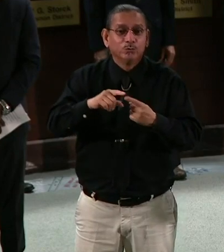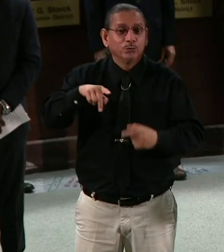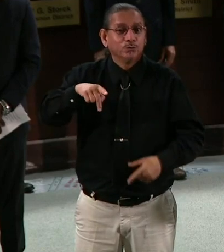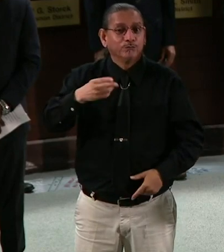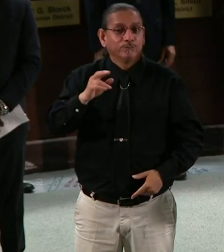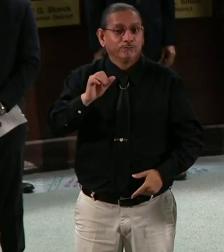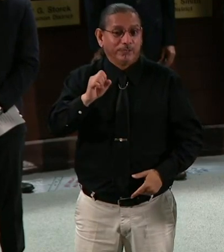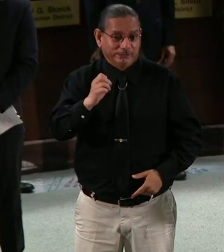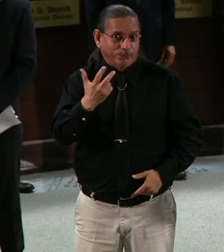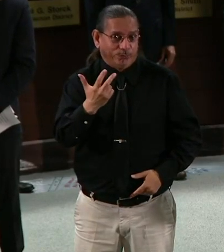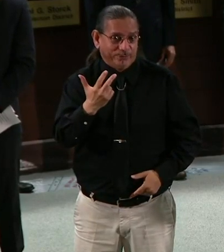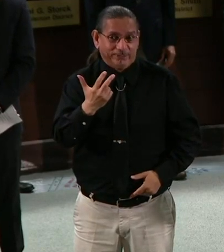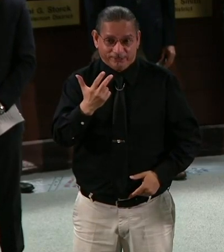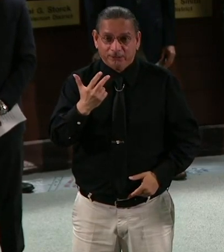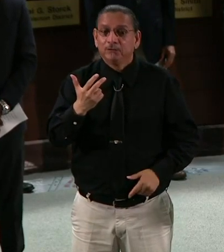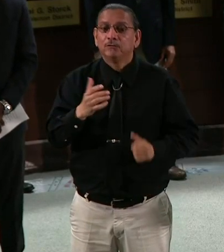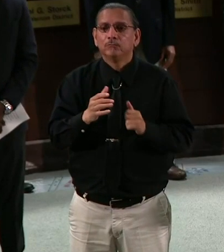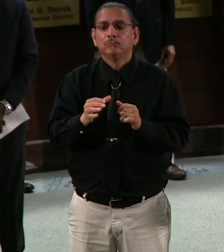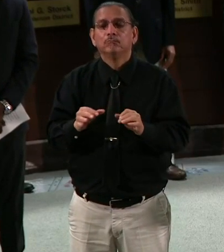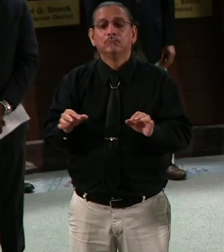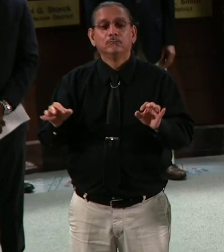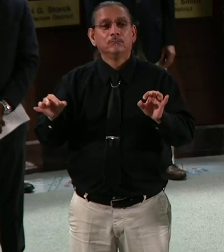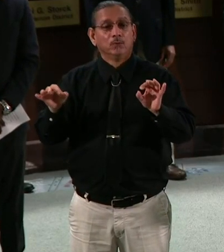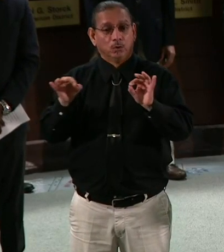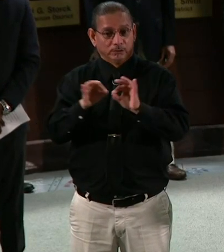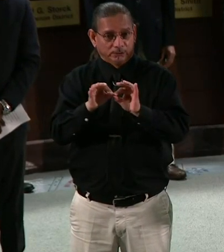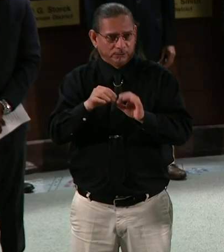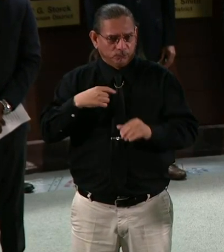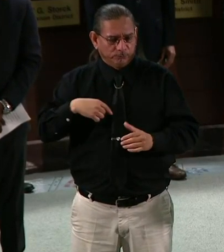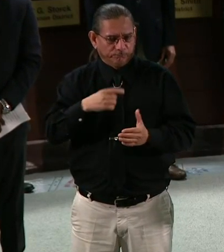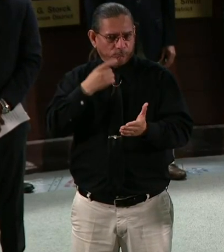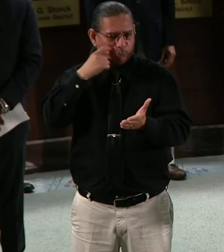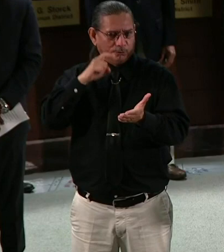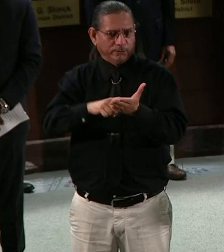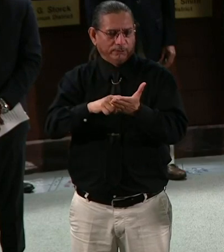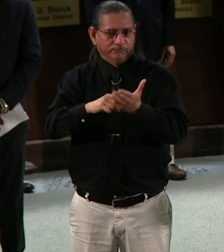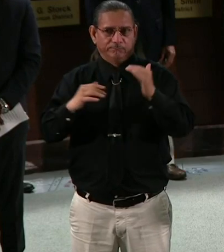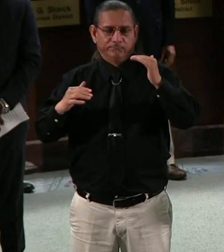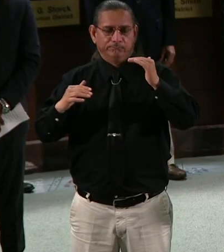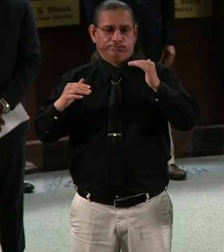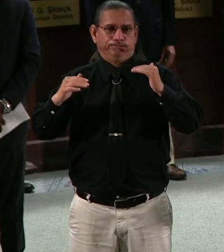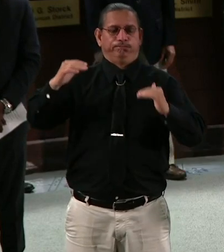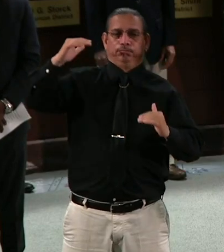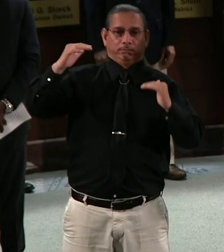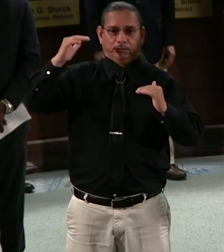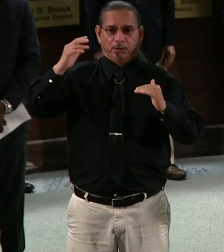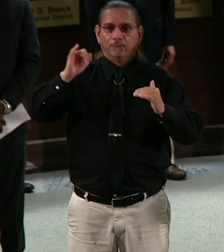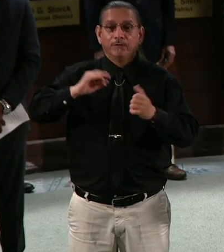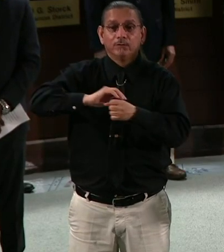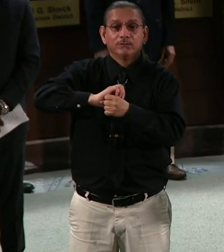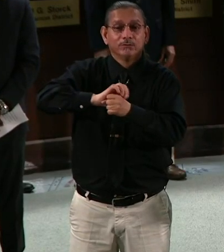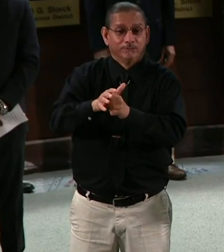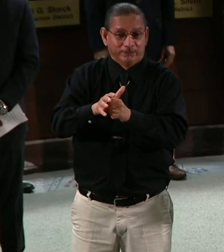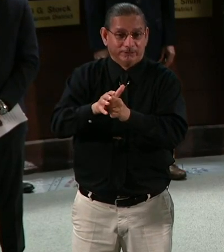TOWARD A FACE THREE IT'S EVEN MORE IMPORTANT THAT WE ACKNOWLEDGE THE